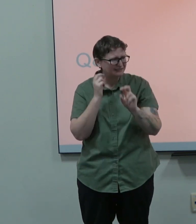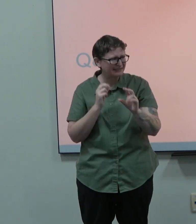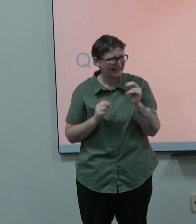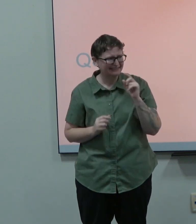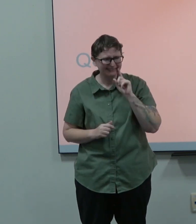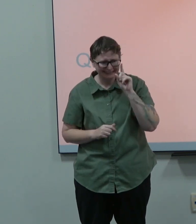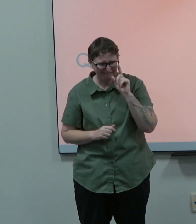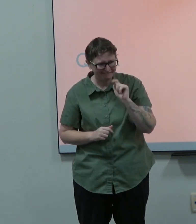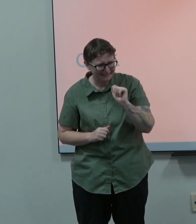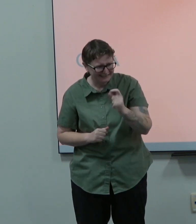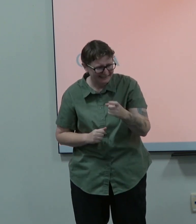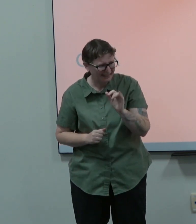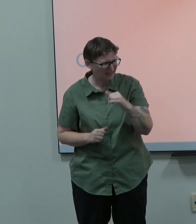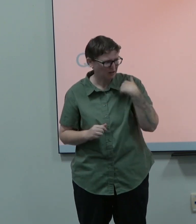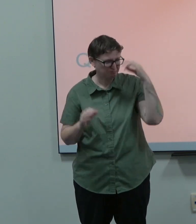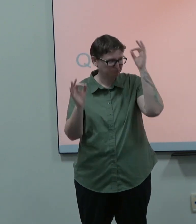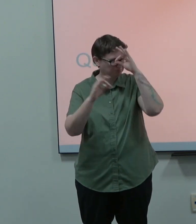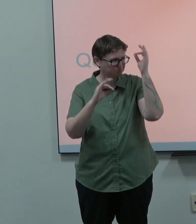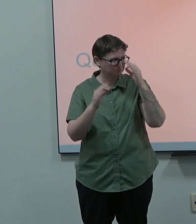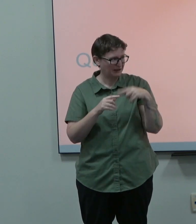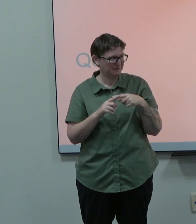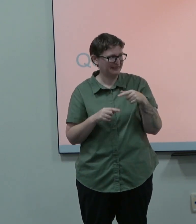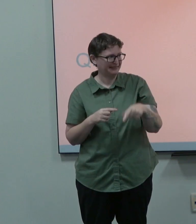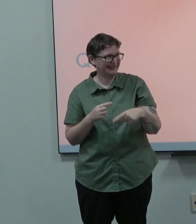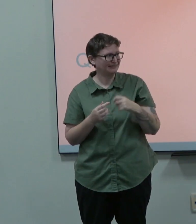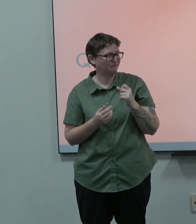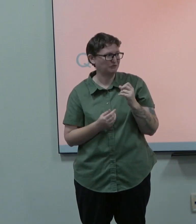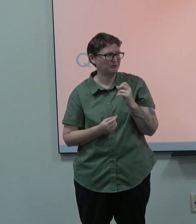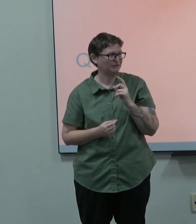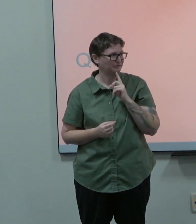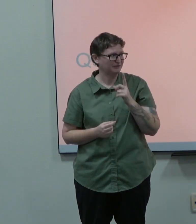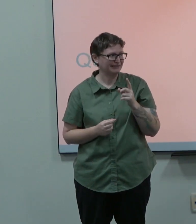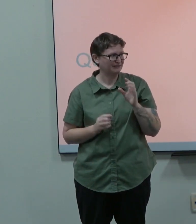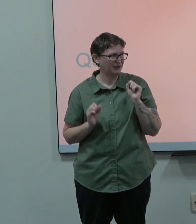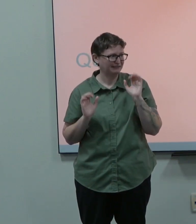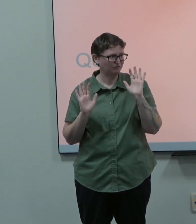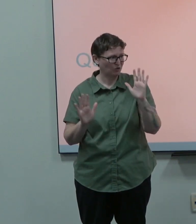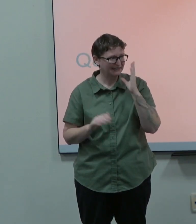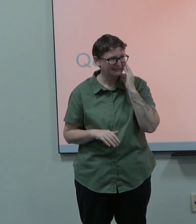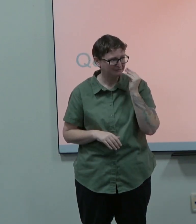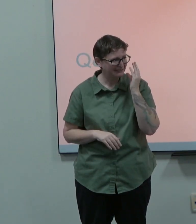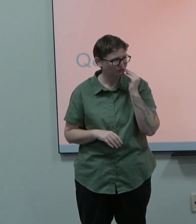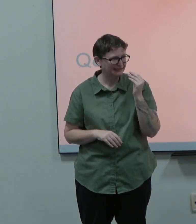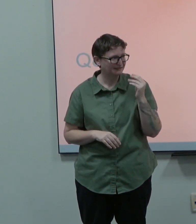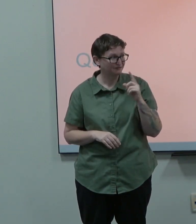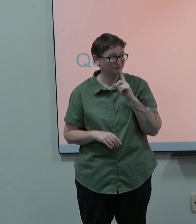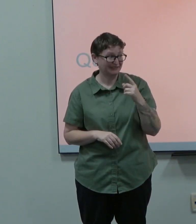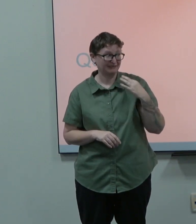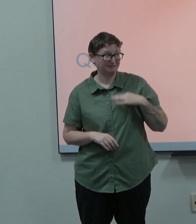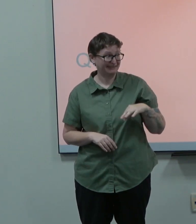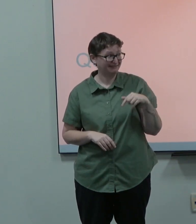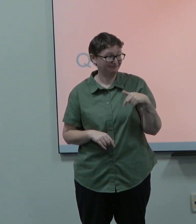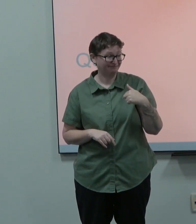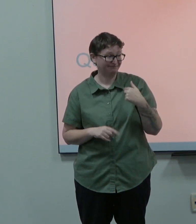stethoscopes and the deaf tax. And I really had no idea about anything related to that. So this was a really great experience and